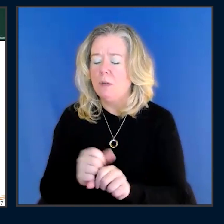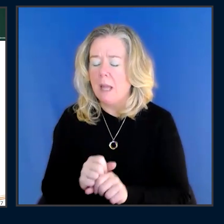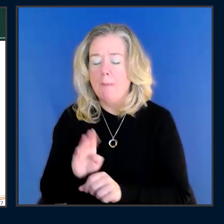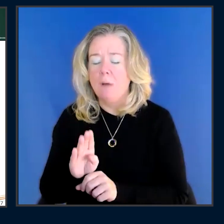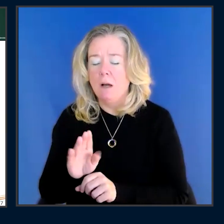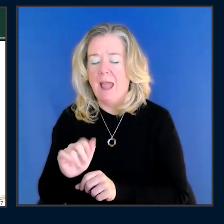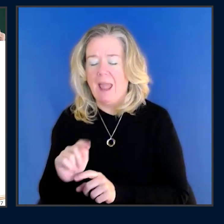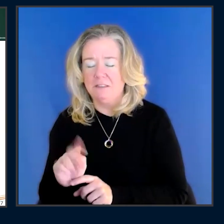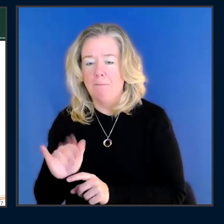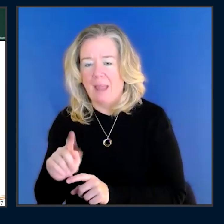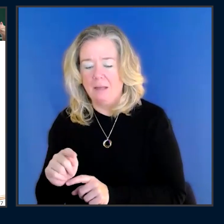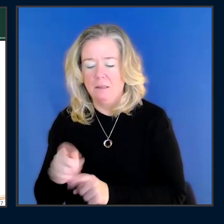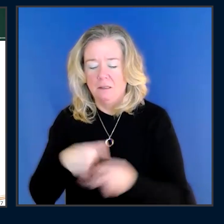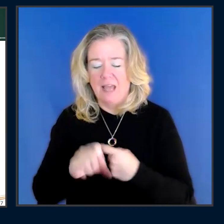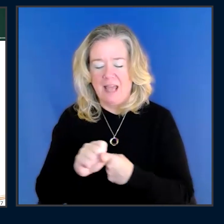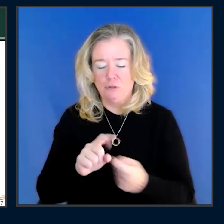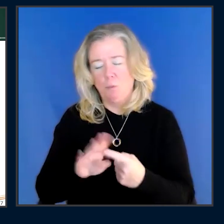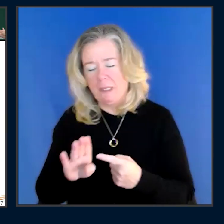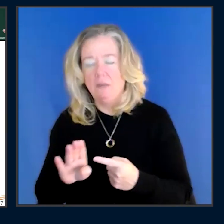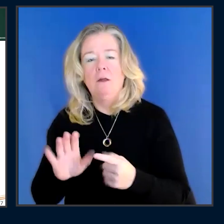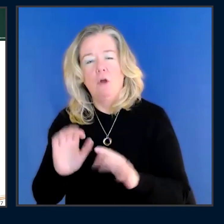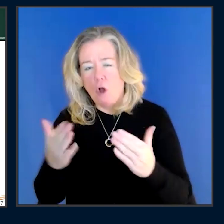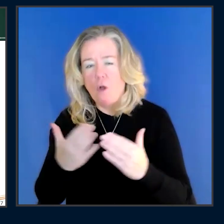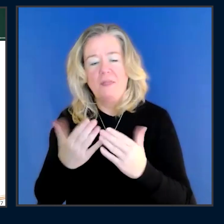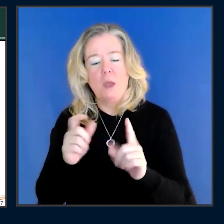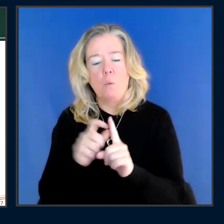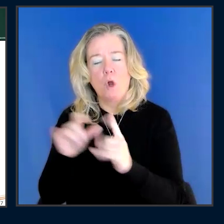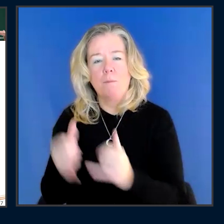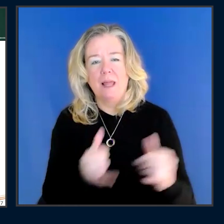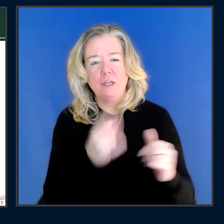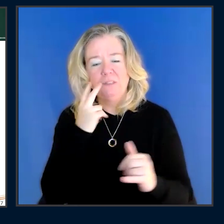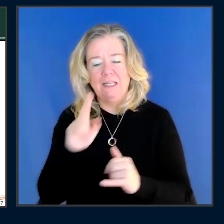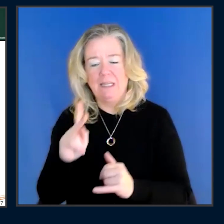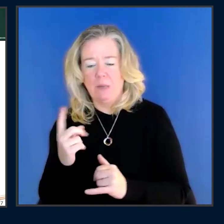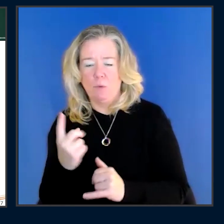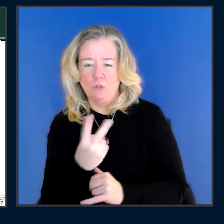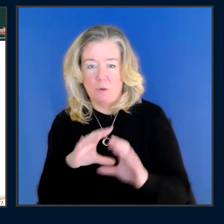You get bat. So phonemic awareness is all that wordplay you see in K-1-2 classrooms.